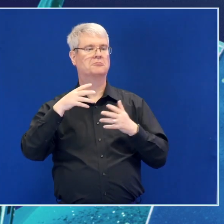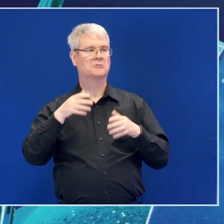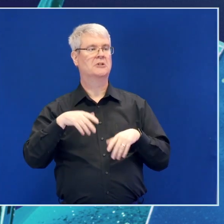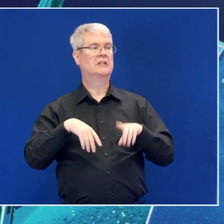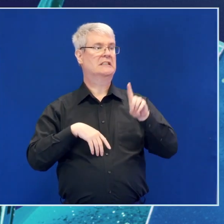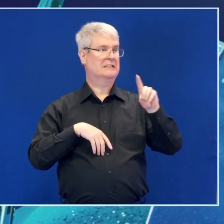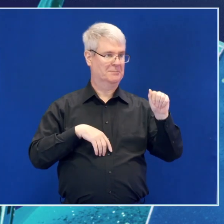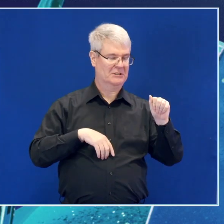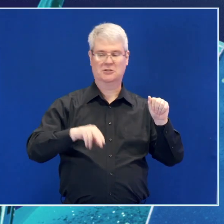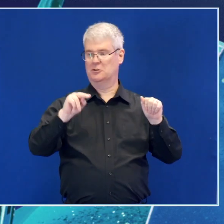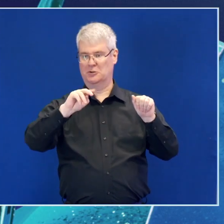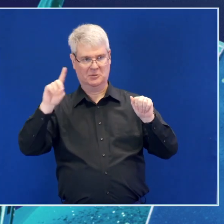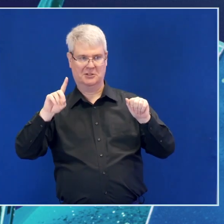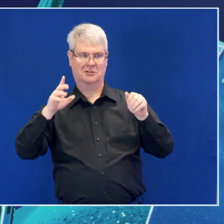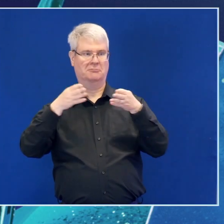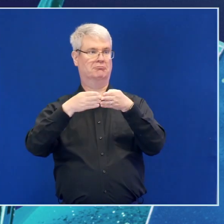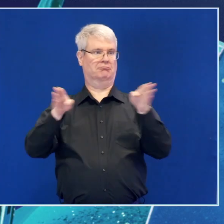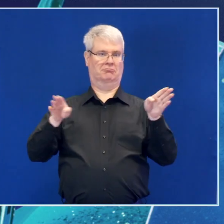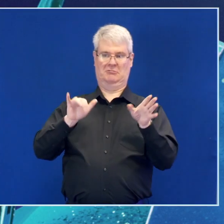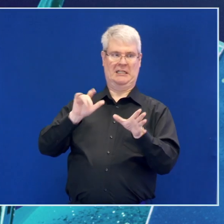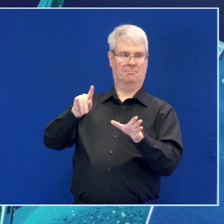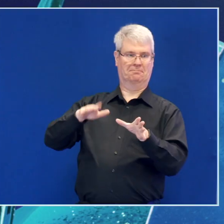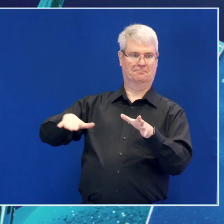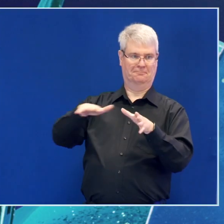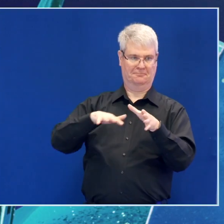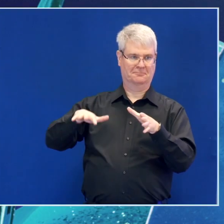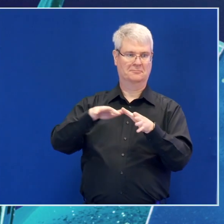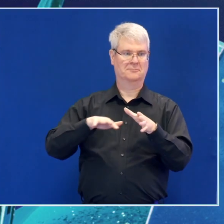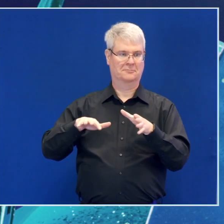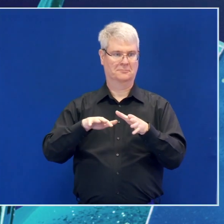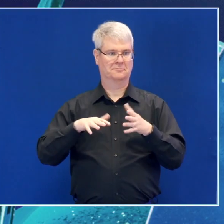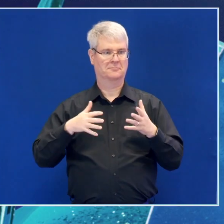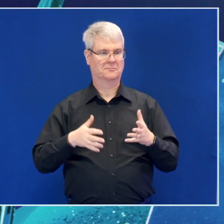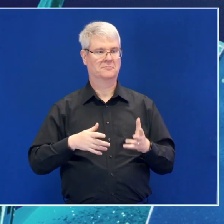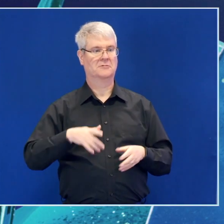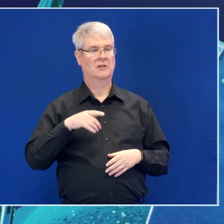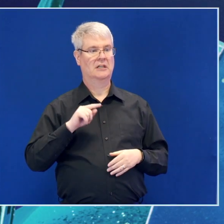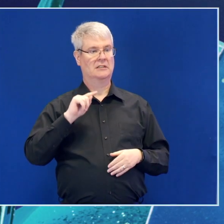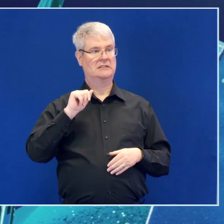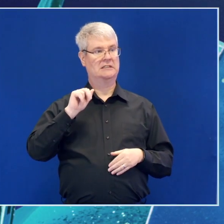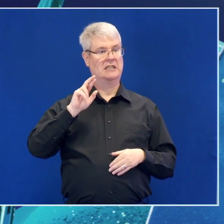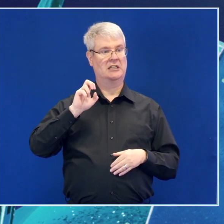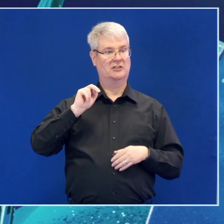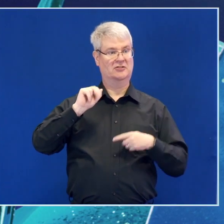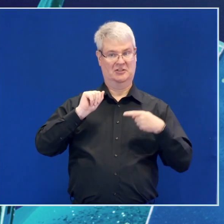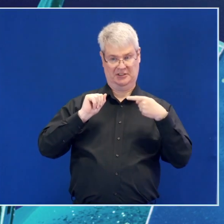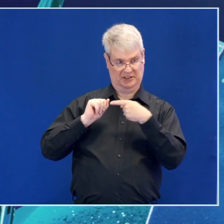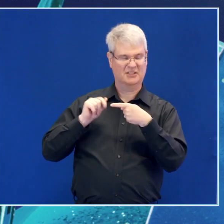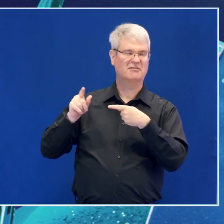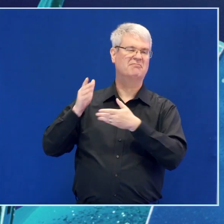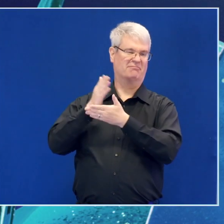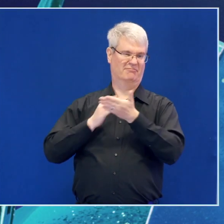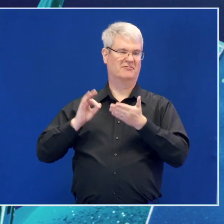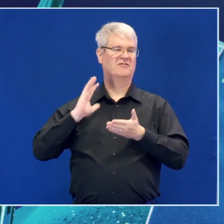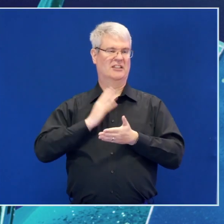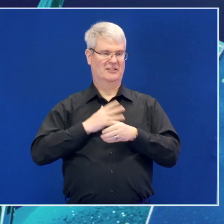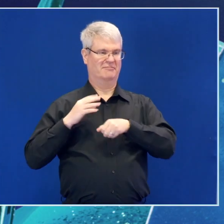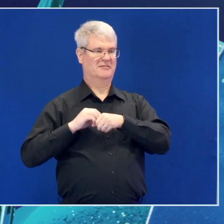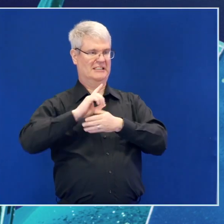And then, my colleague, Christina Mallon, is part of our Inclusive Design team. And so, she's taking the feedback